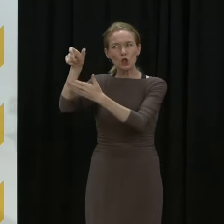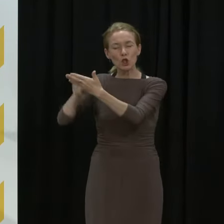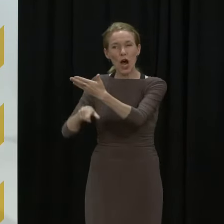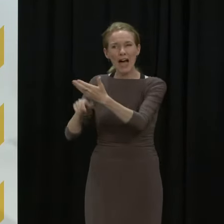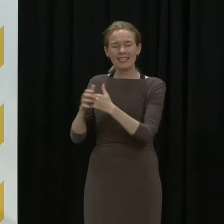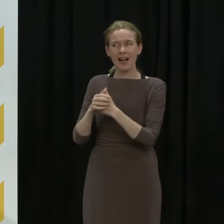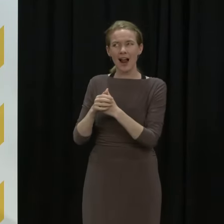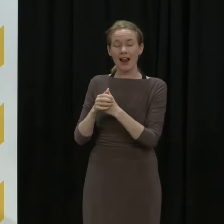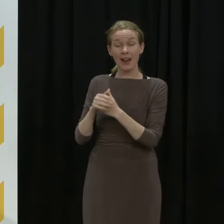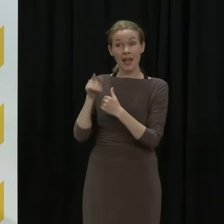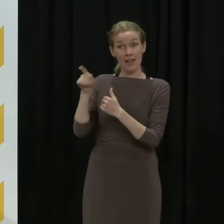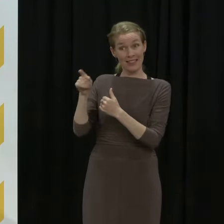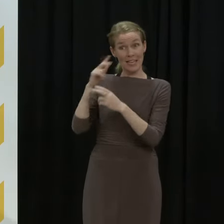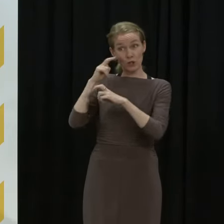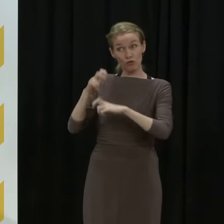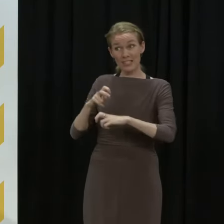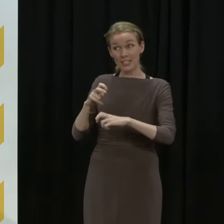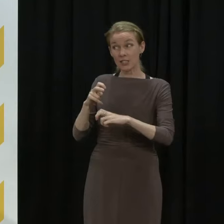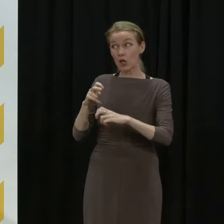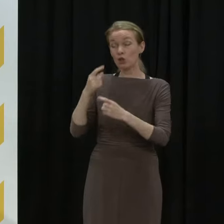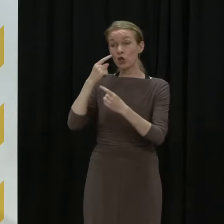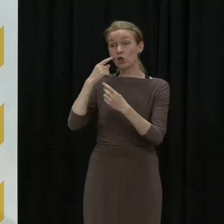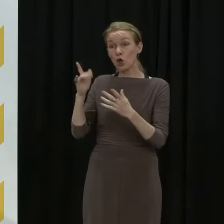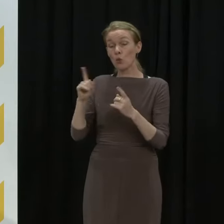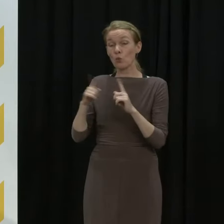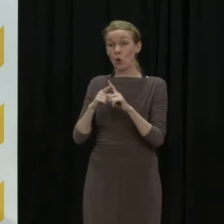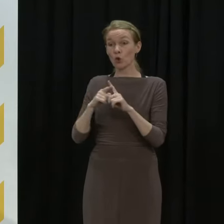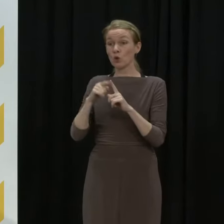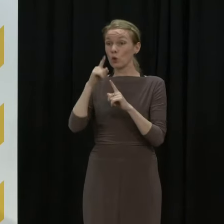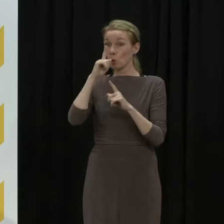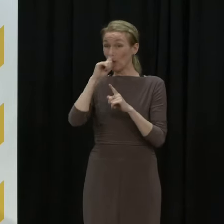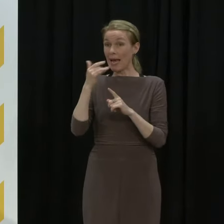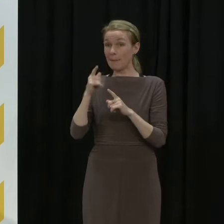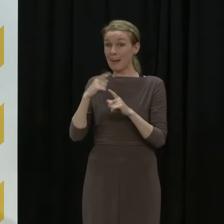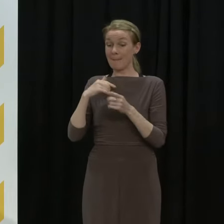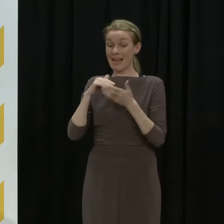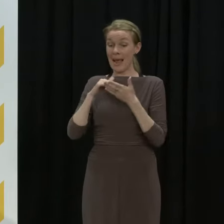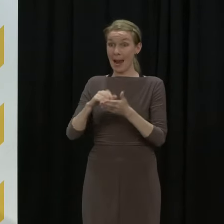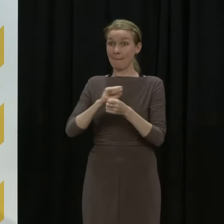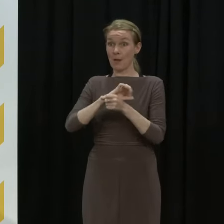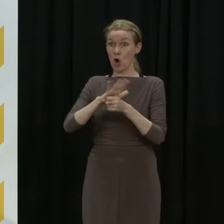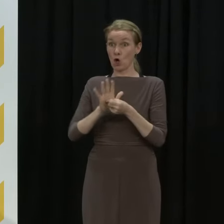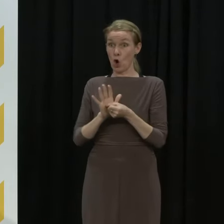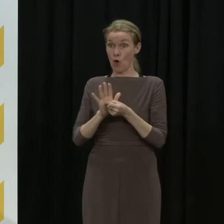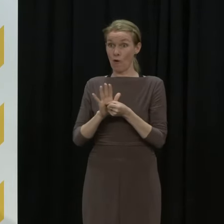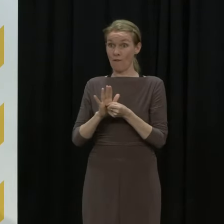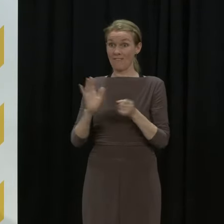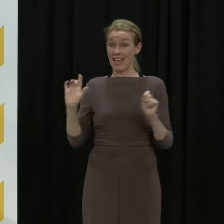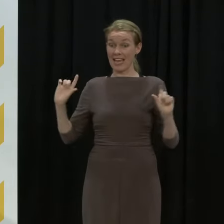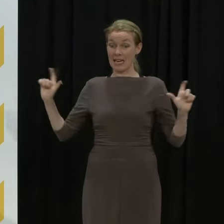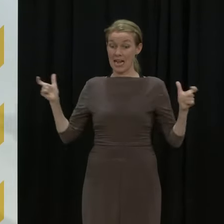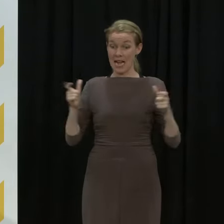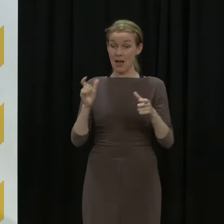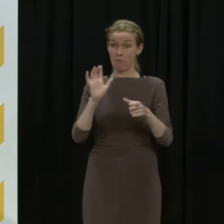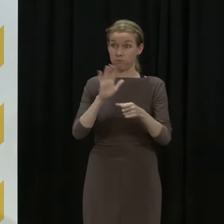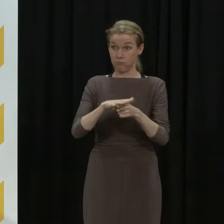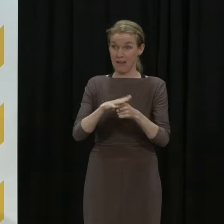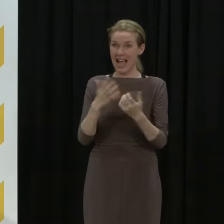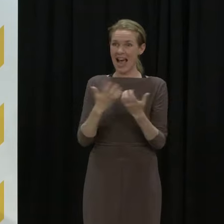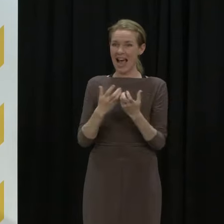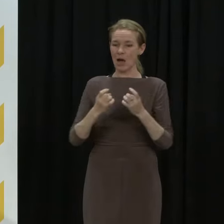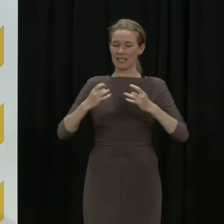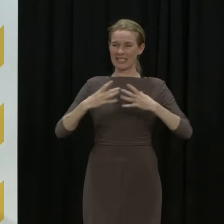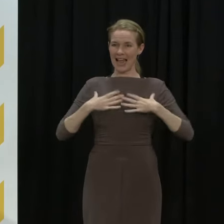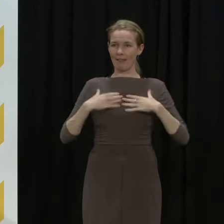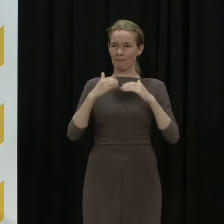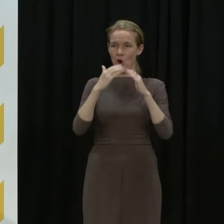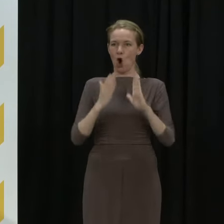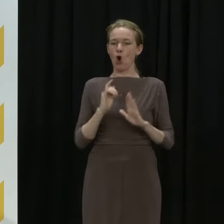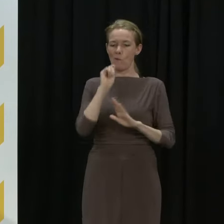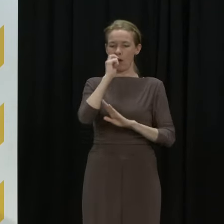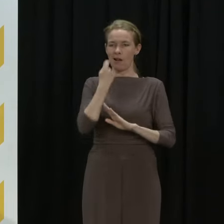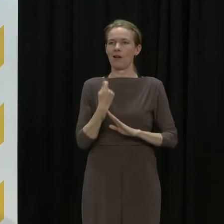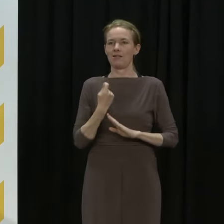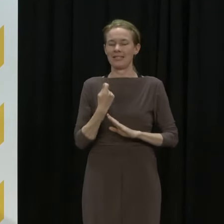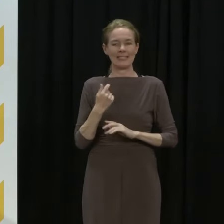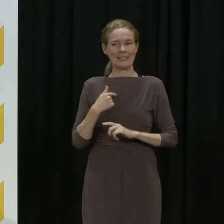High levels of COVID in the